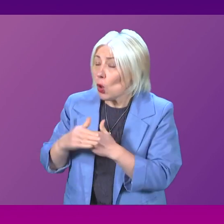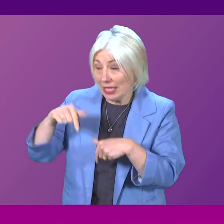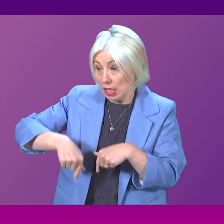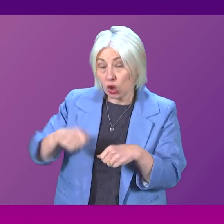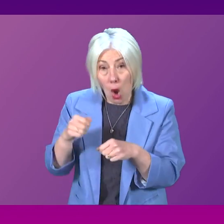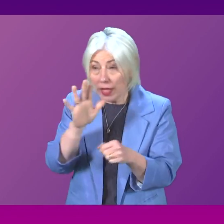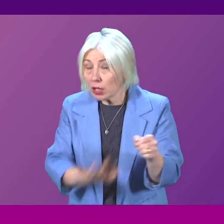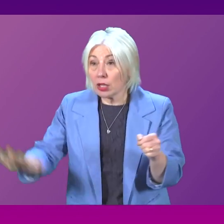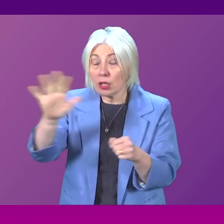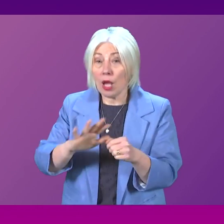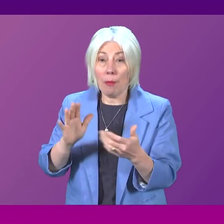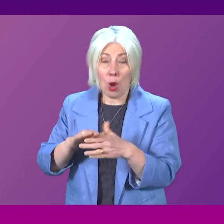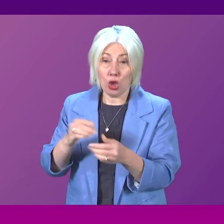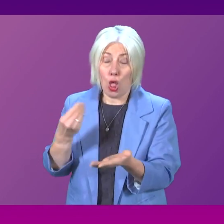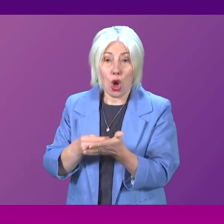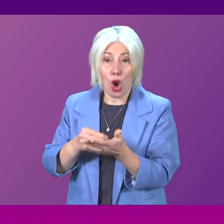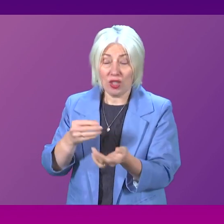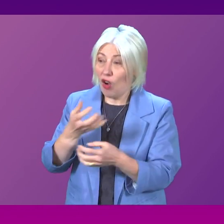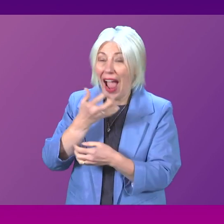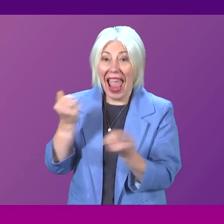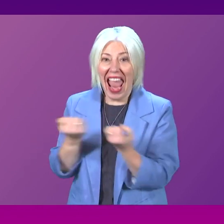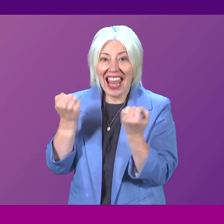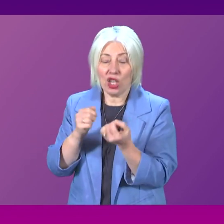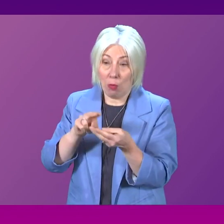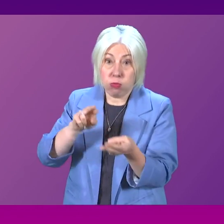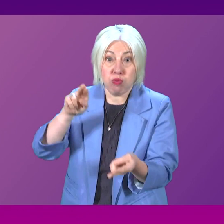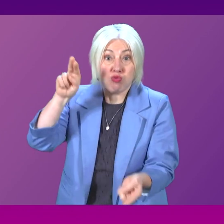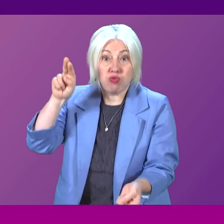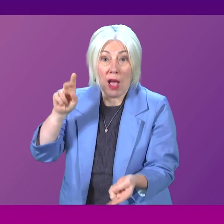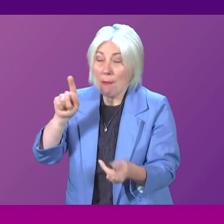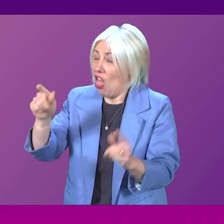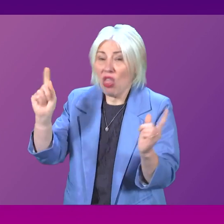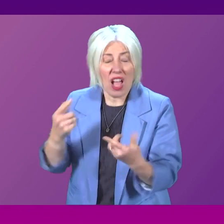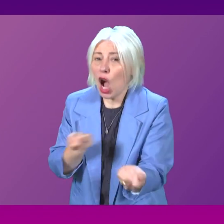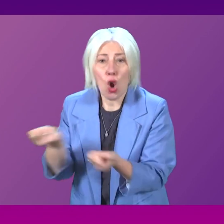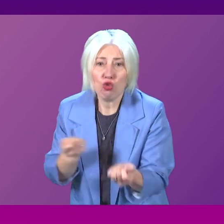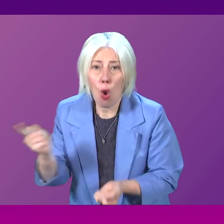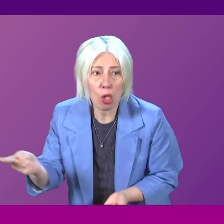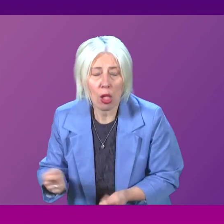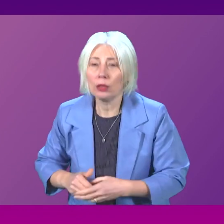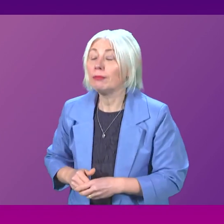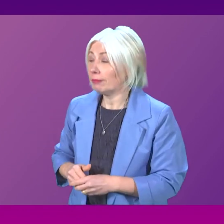of spiralling energy costs that they have little control over? Yes, I will give that commitment.